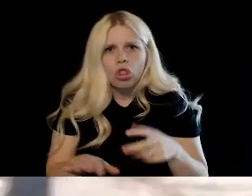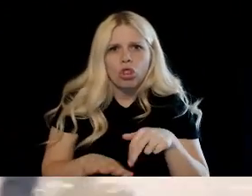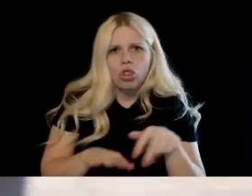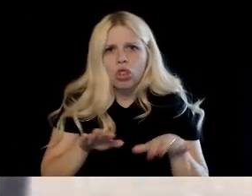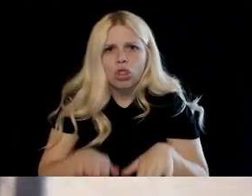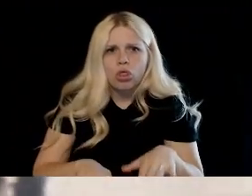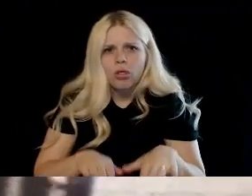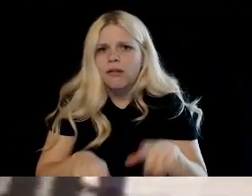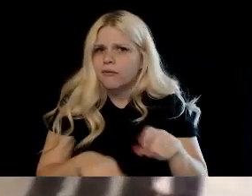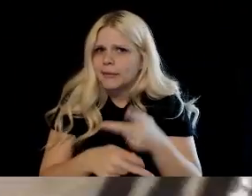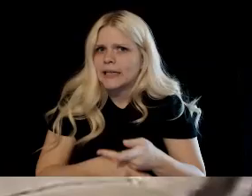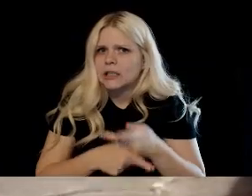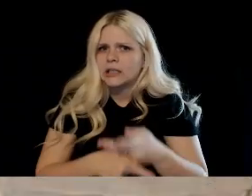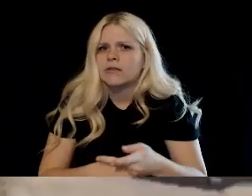Michelle: And we're gonna see Ali now, and she's